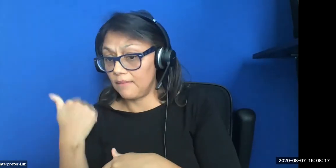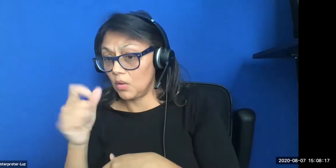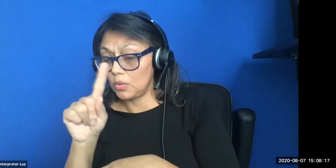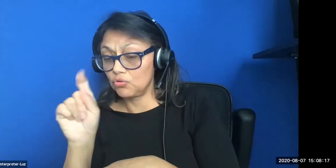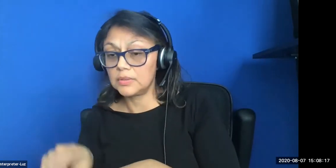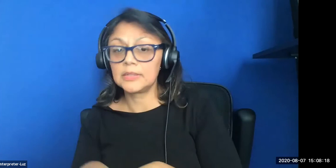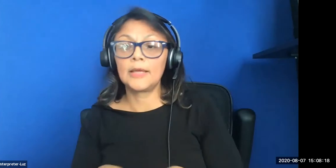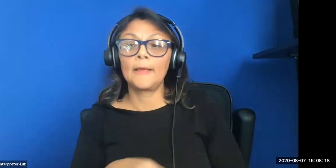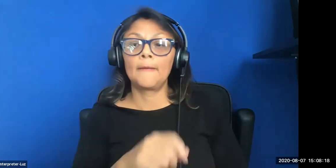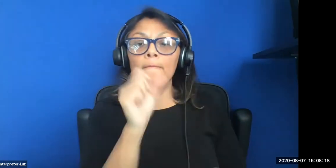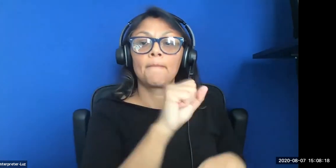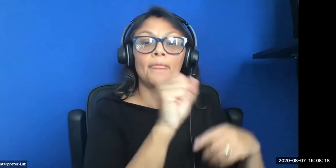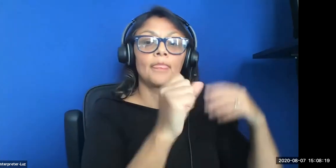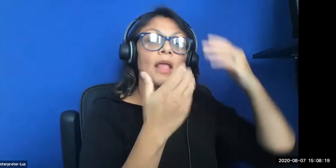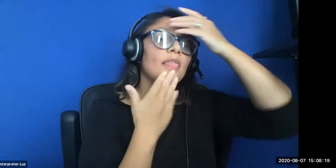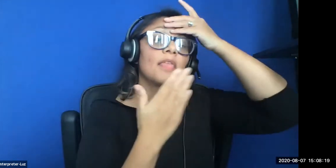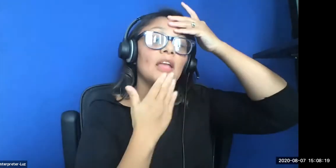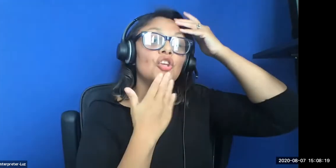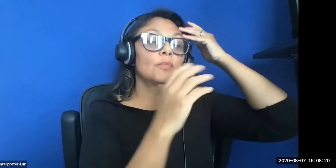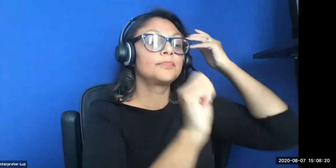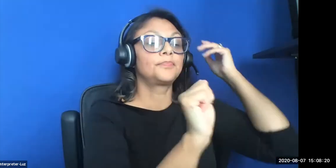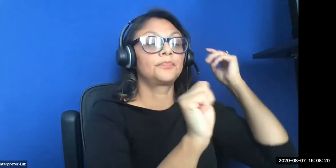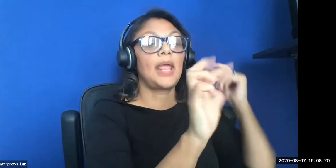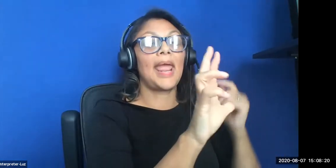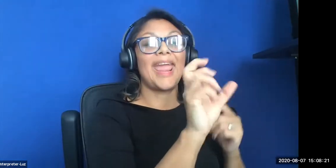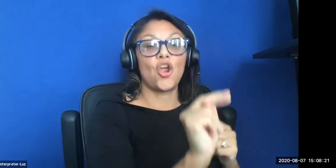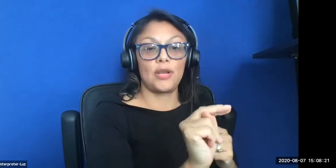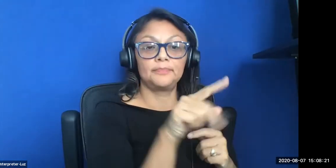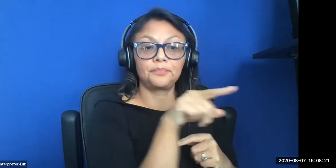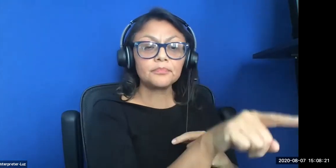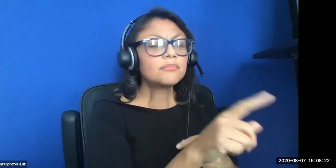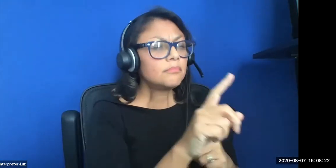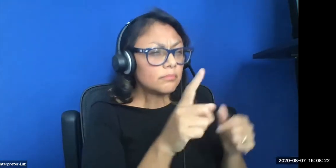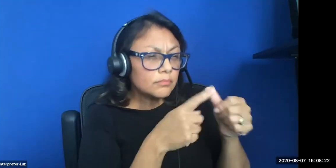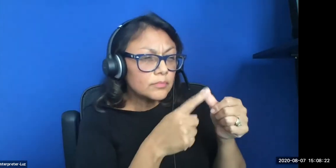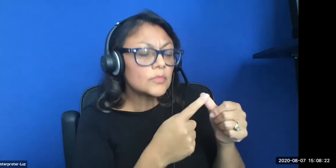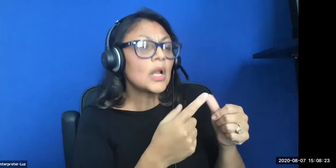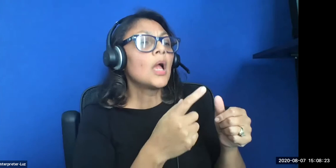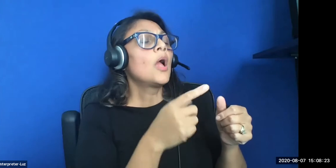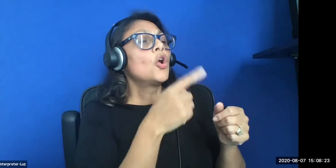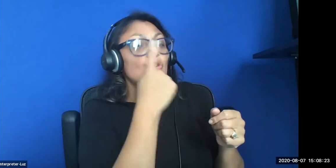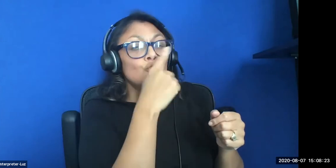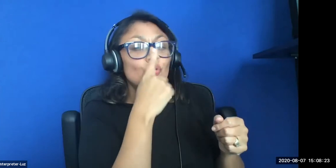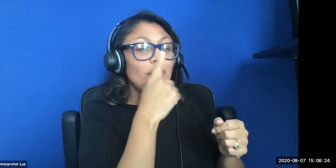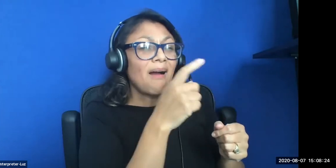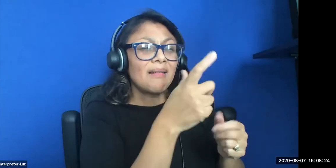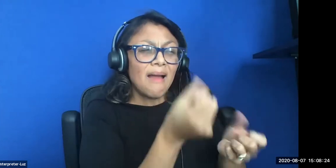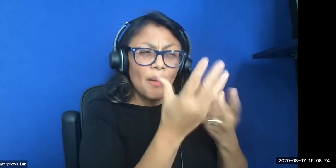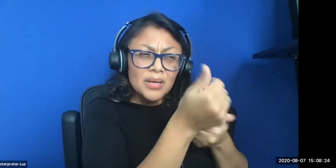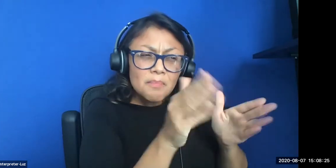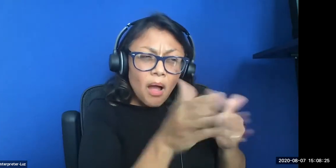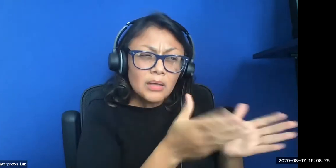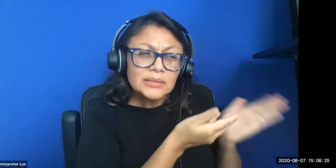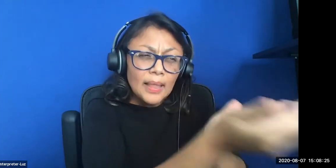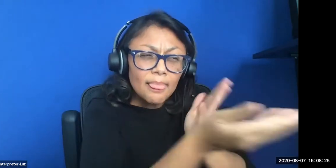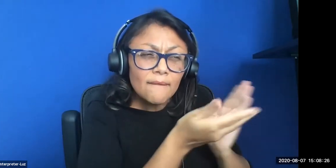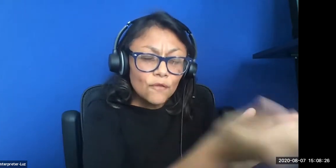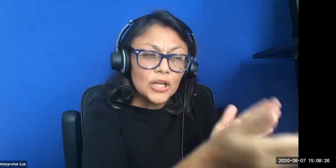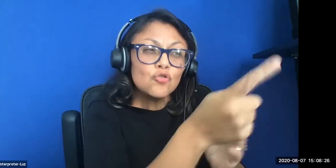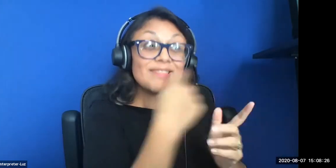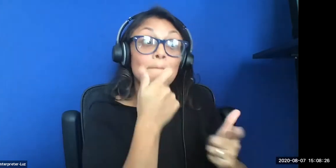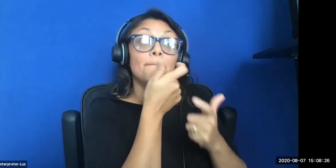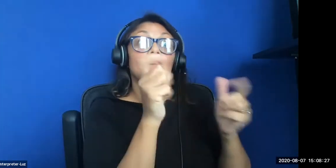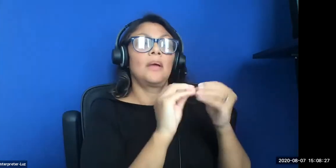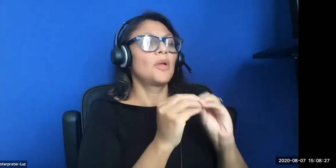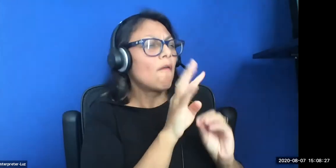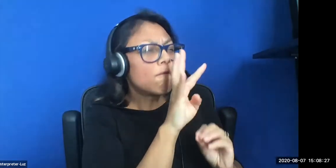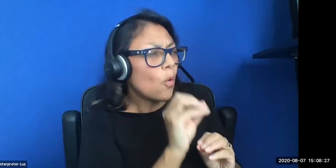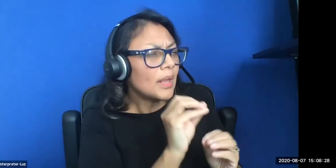Aaron Pankratz: All right. Thank you, Chanel for being with us. Two quick questions. First of all, can you repeat how many boxes of food, you said you delivered. It was a huge number. And I'm trying. He said 40,000 or 400,000